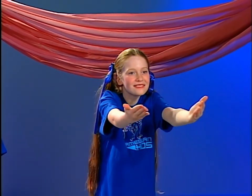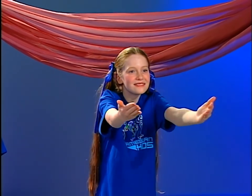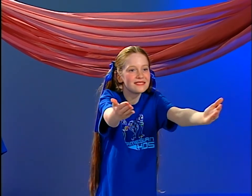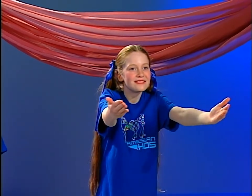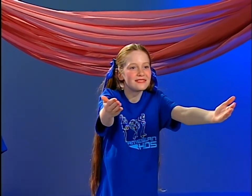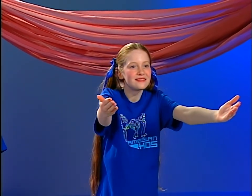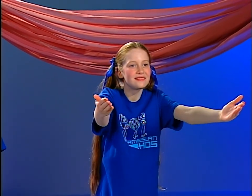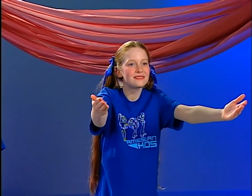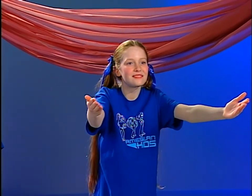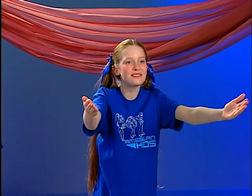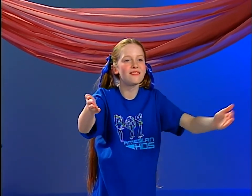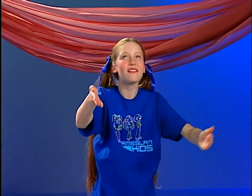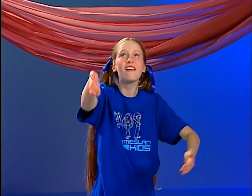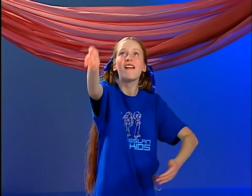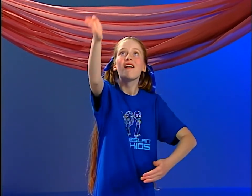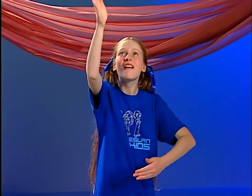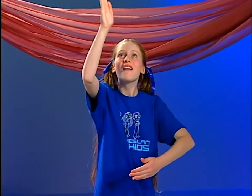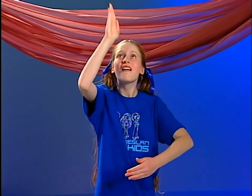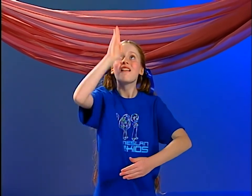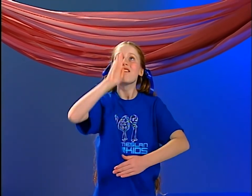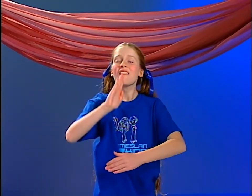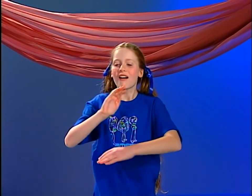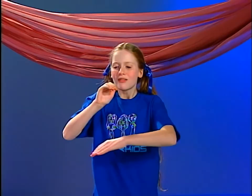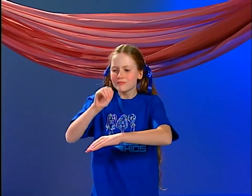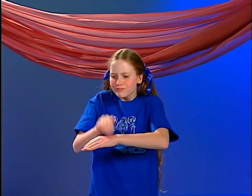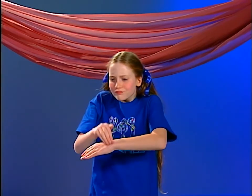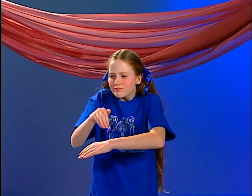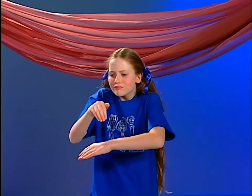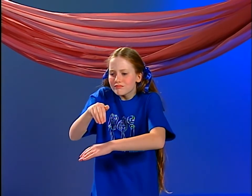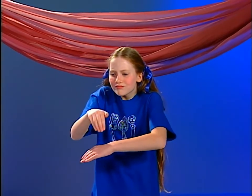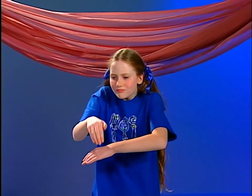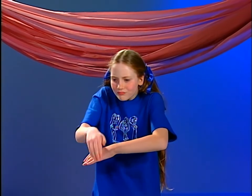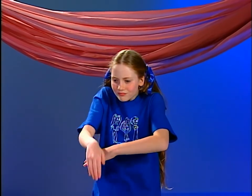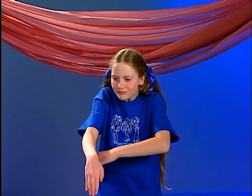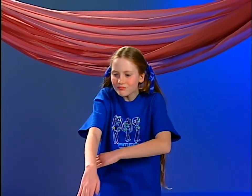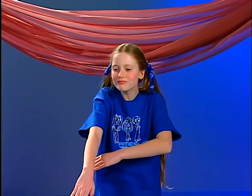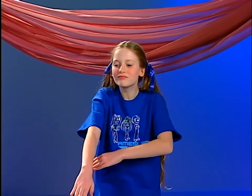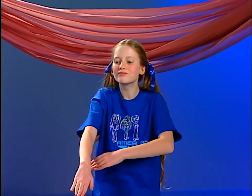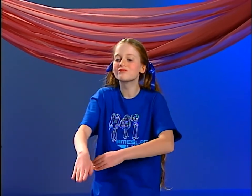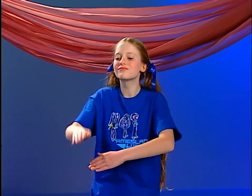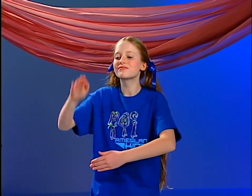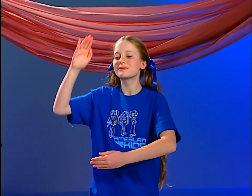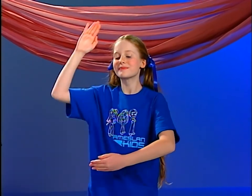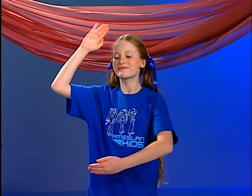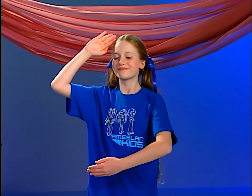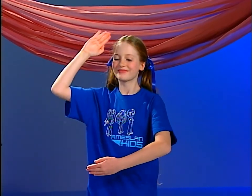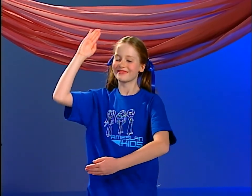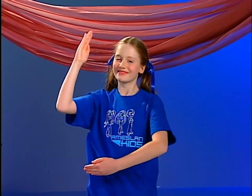THEY NOTICED SARAI'S BEAUTY IMMEDIATELY. THEY ASKED ABRAM IF HE WAS HER HUSBAND.